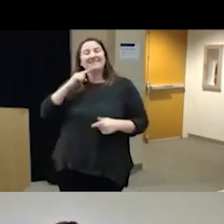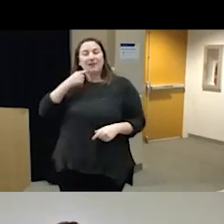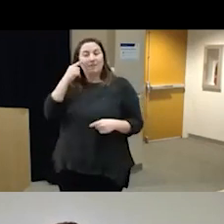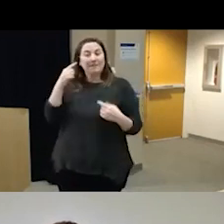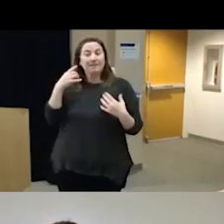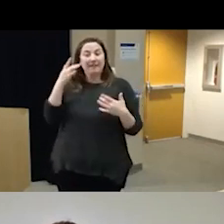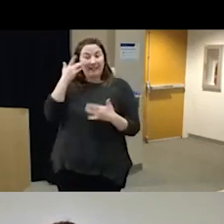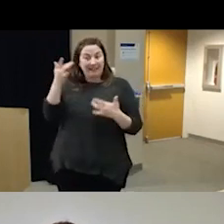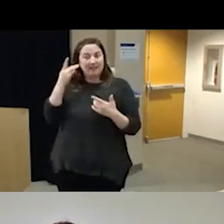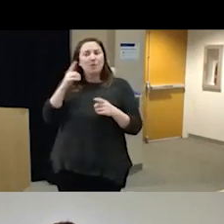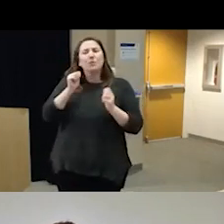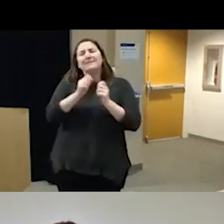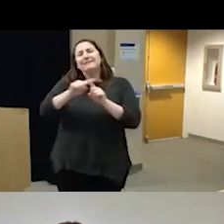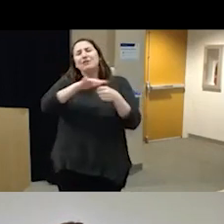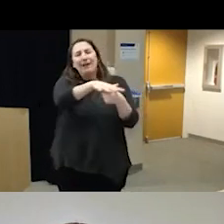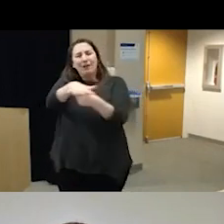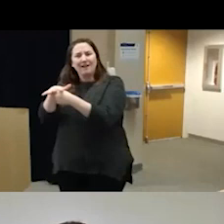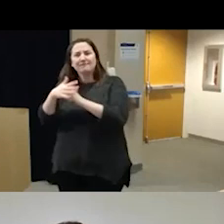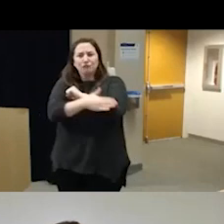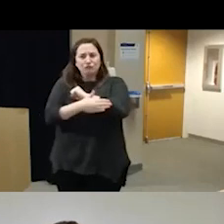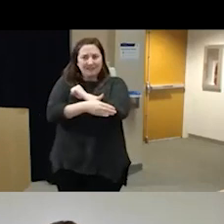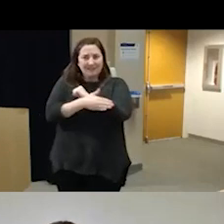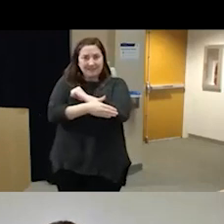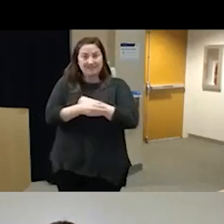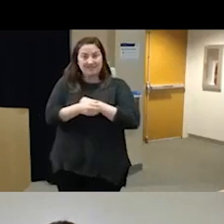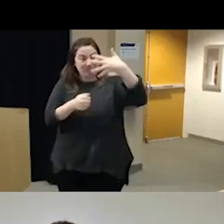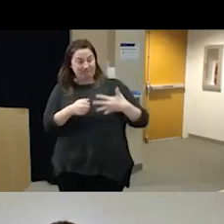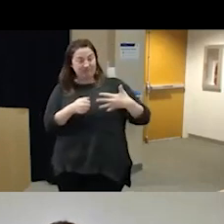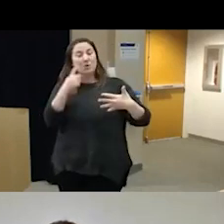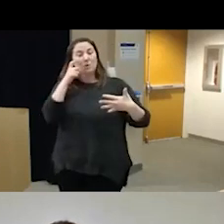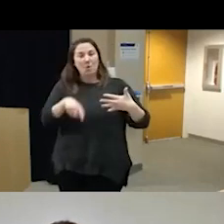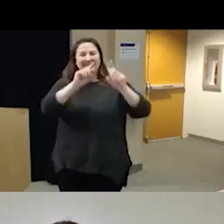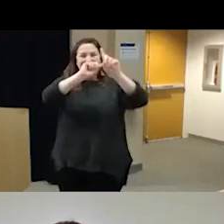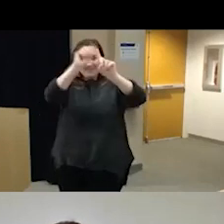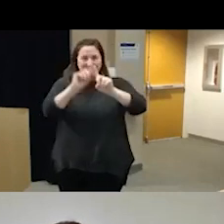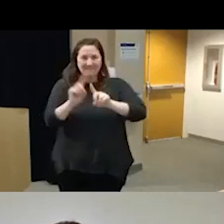regions and you can see how different the rates actually are between one